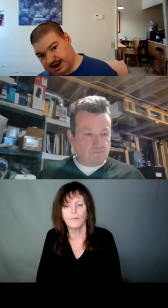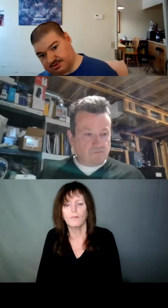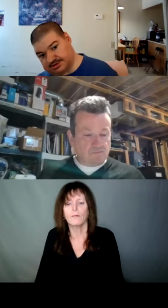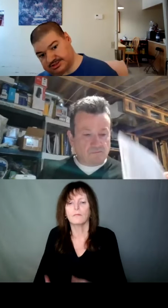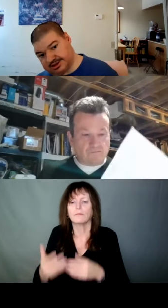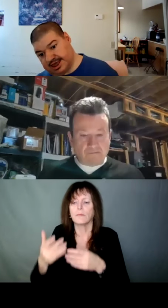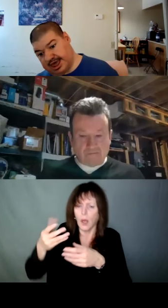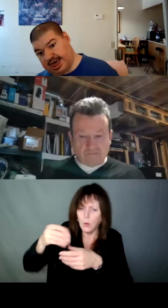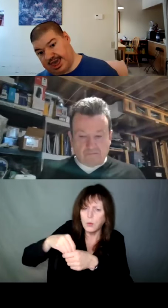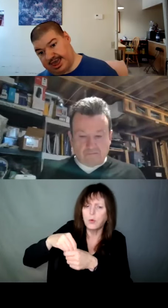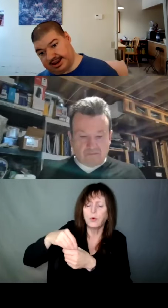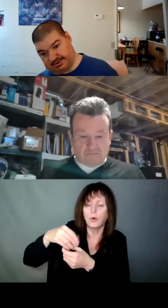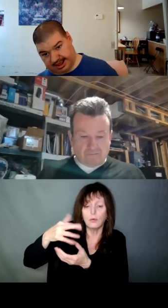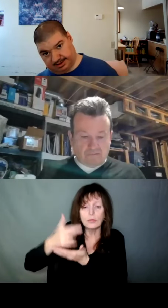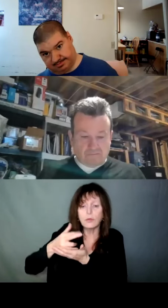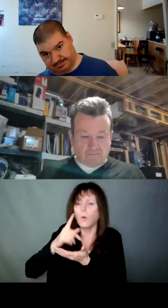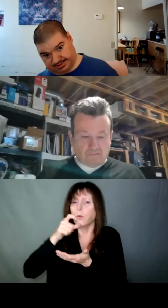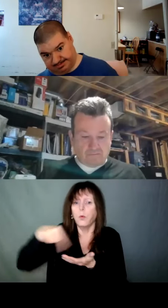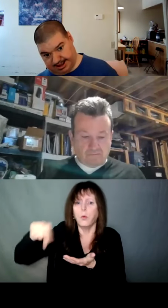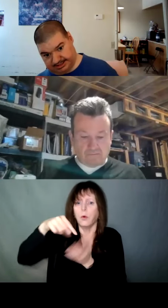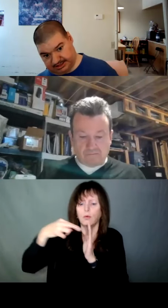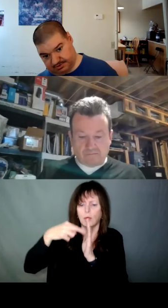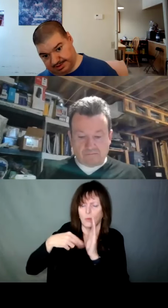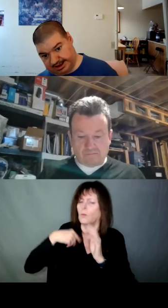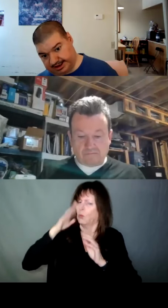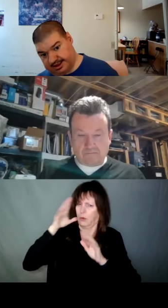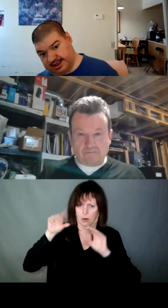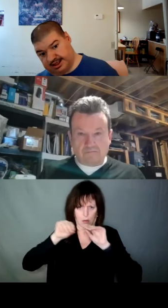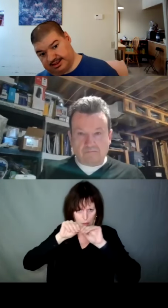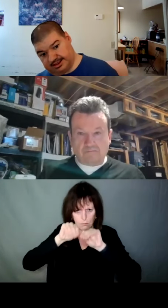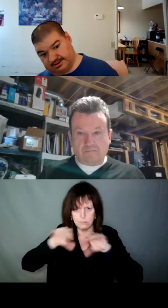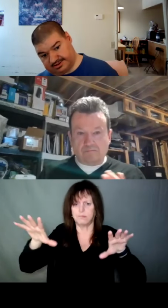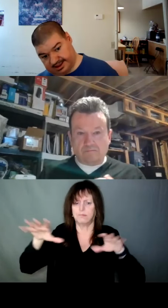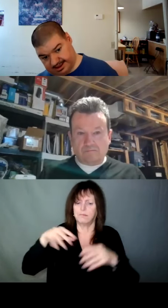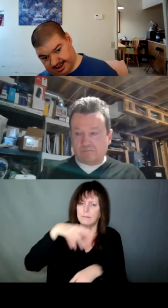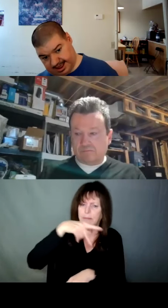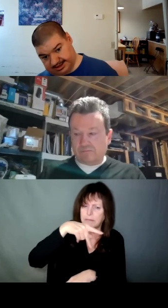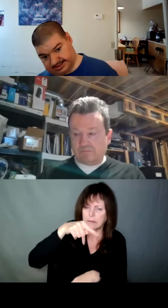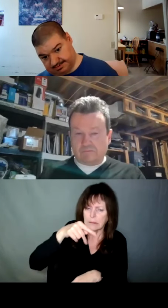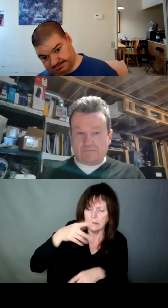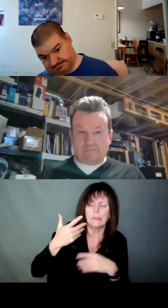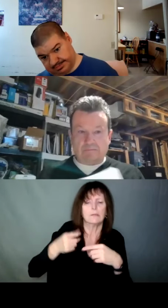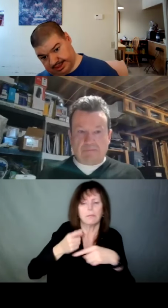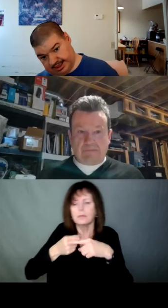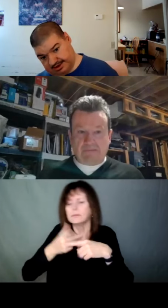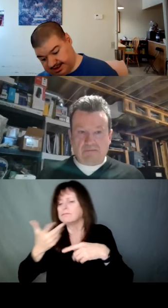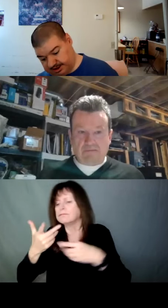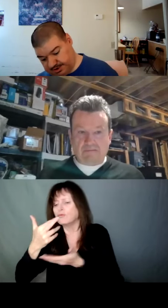There will be a number of handouts coming to everyone who registered